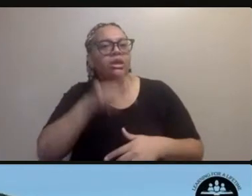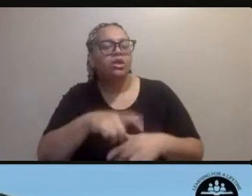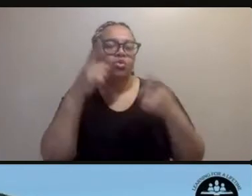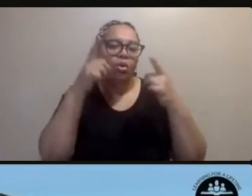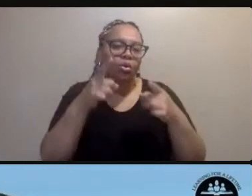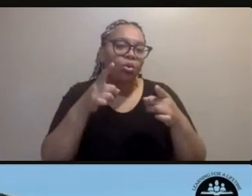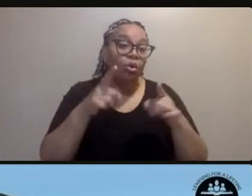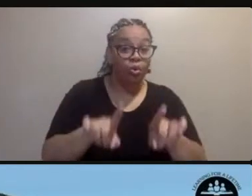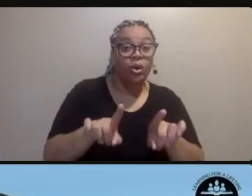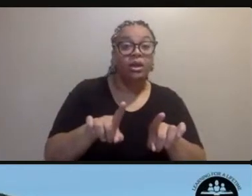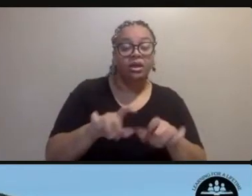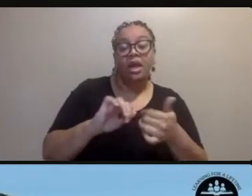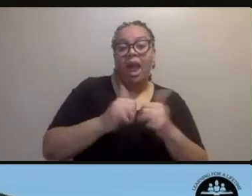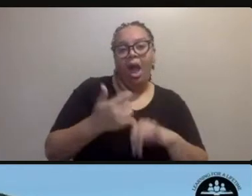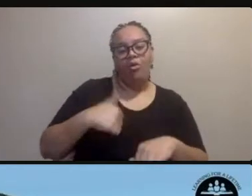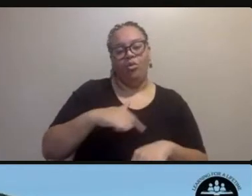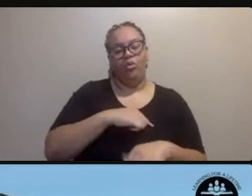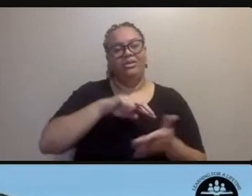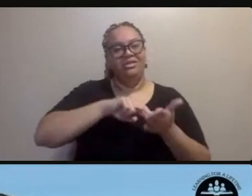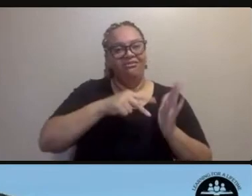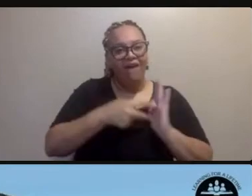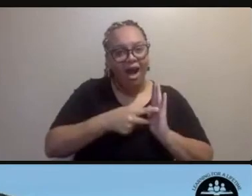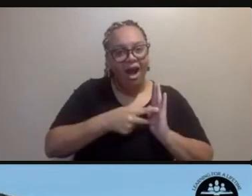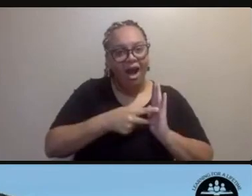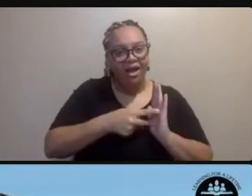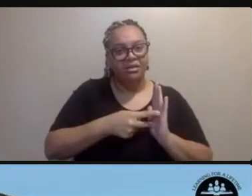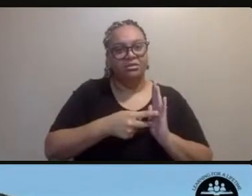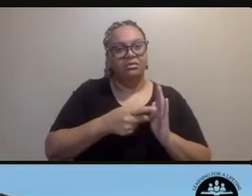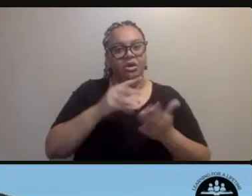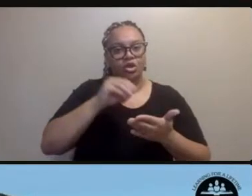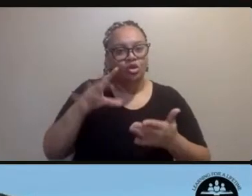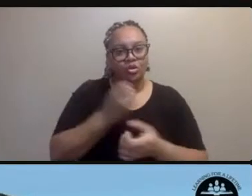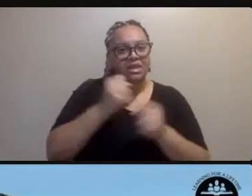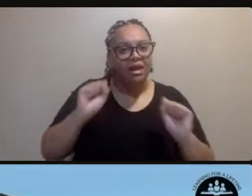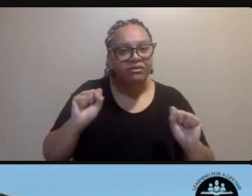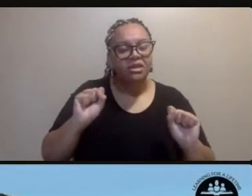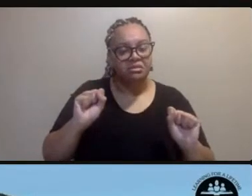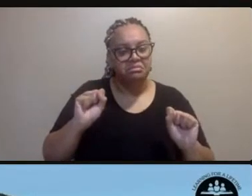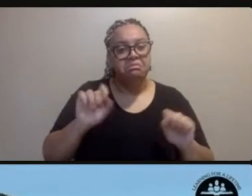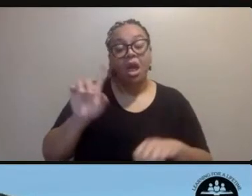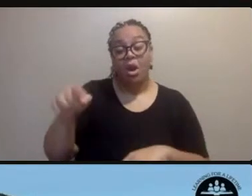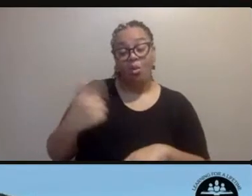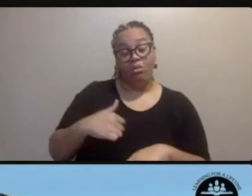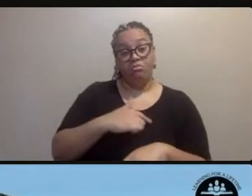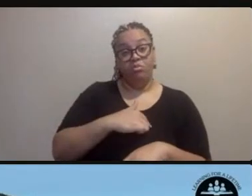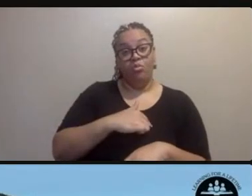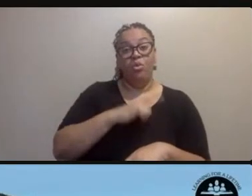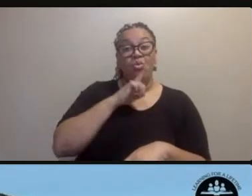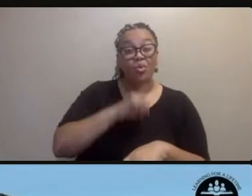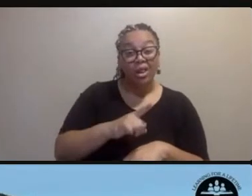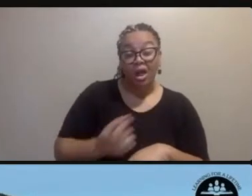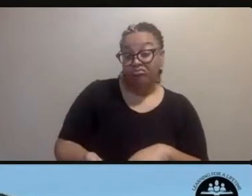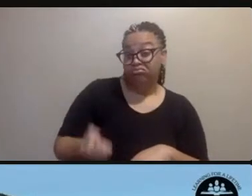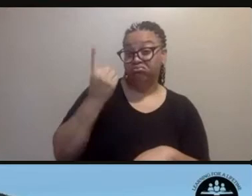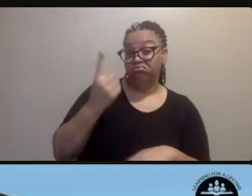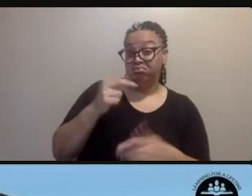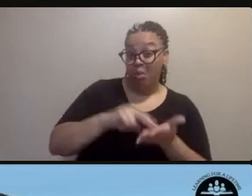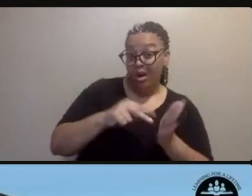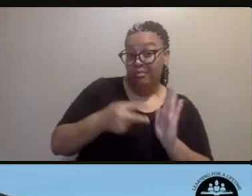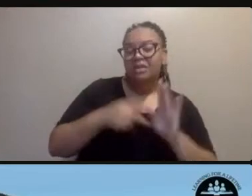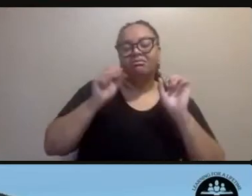IDEAS ON HOW TO MEASURE IT.